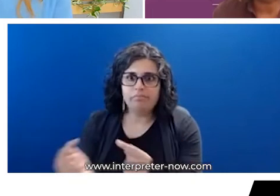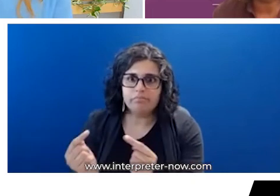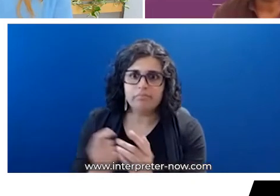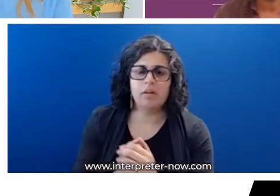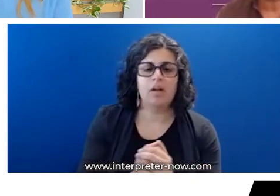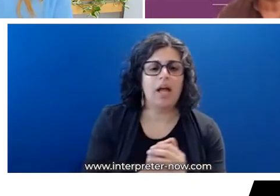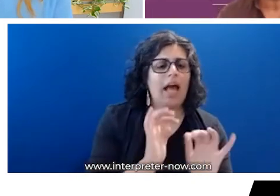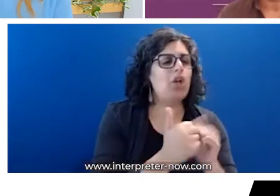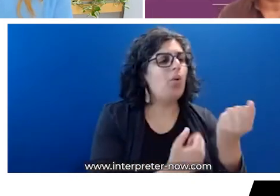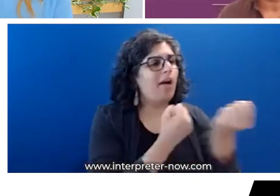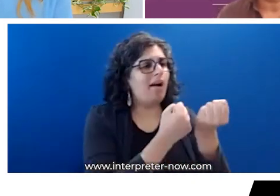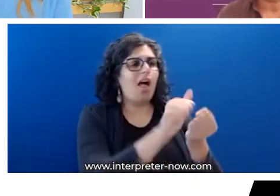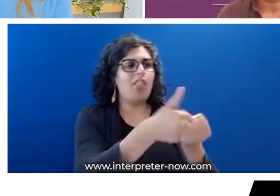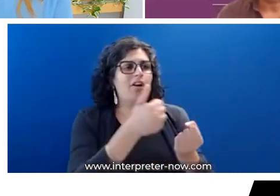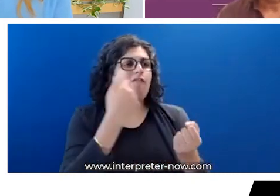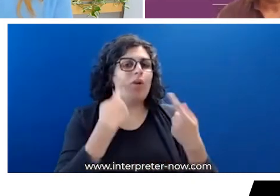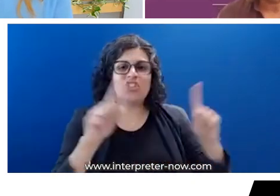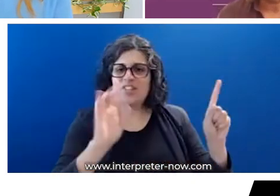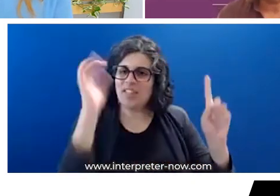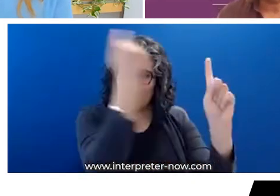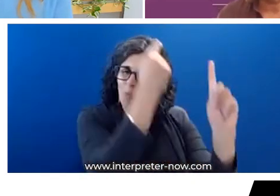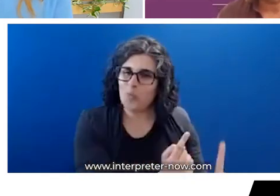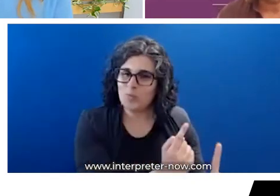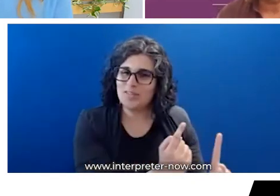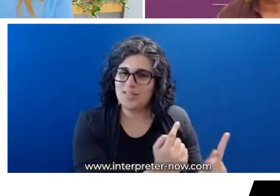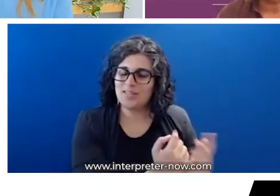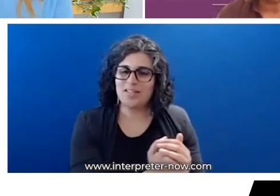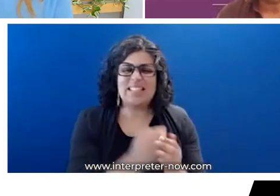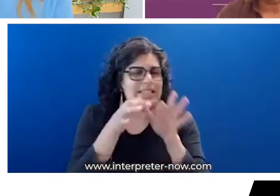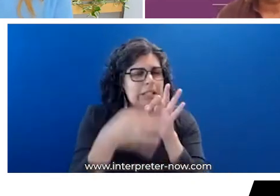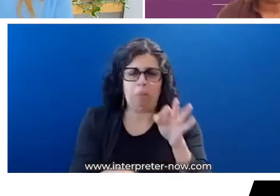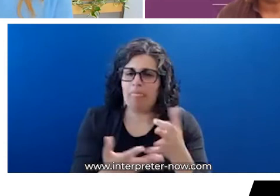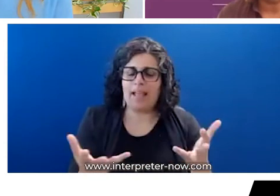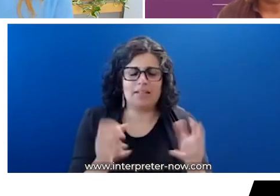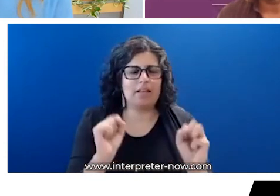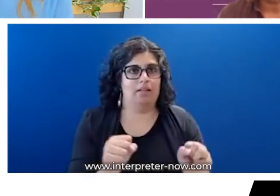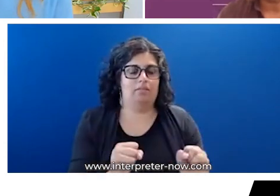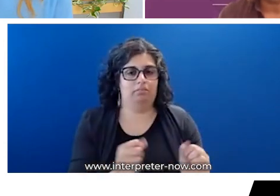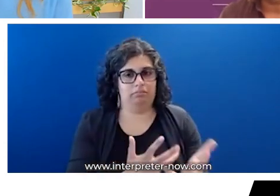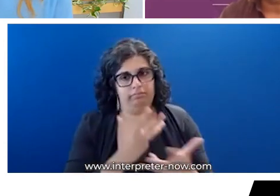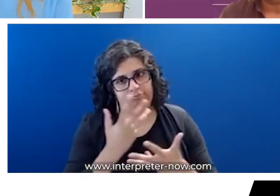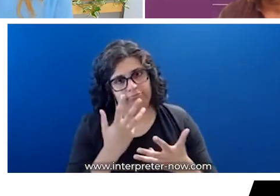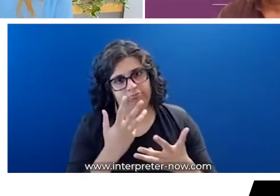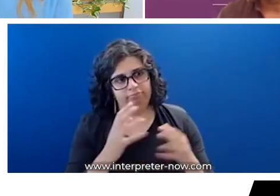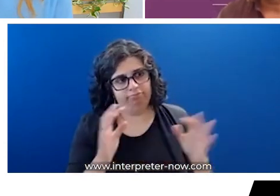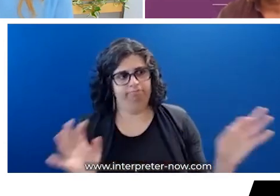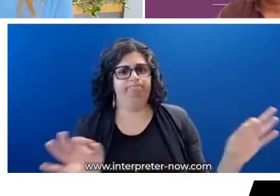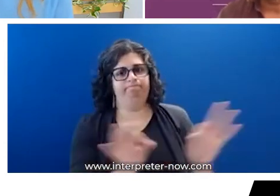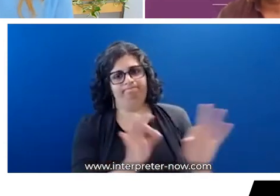I mean, just some simple things that I think could really carry a lot of value if it's